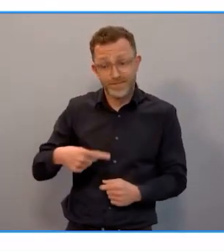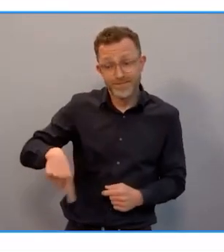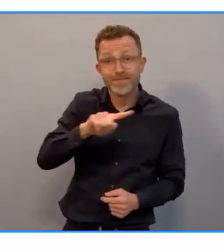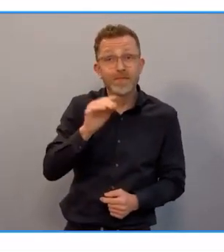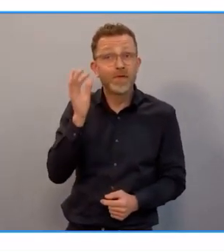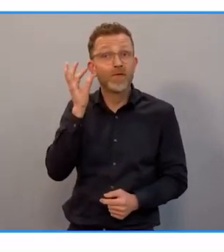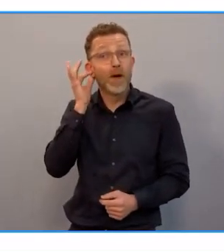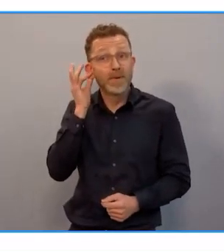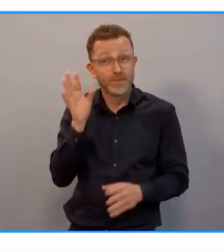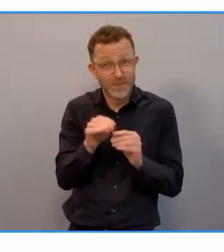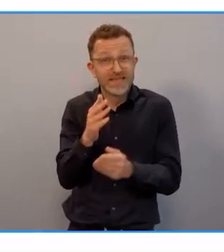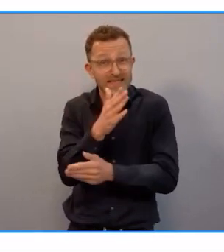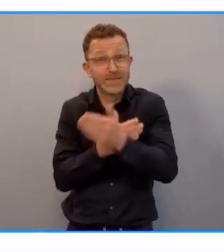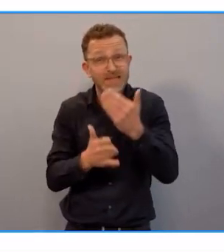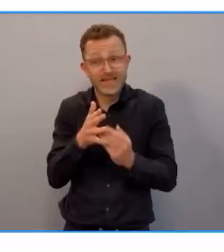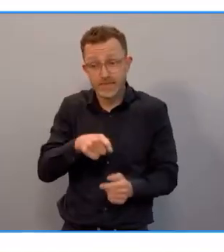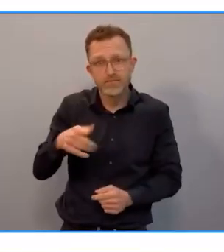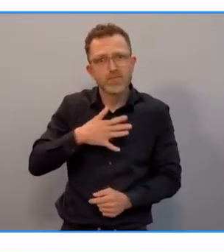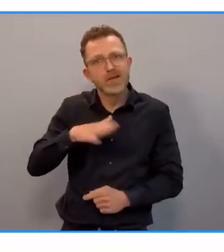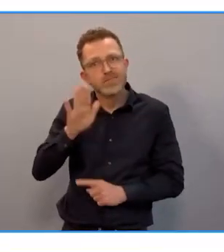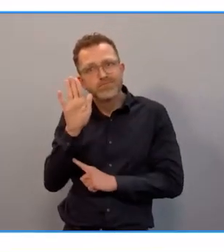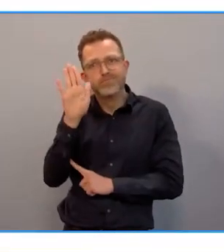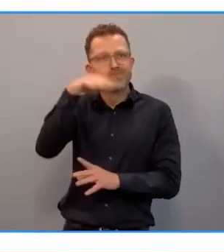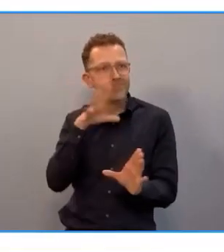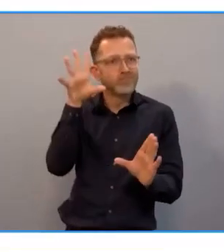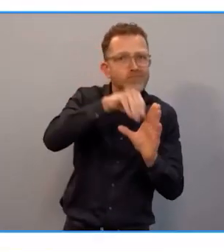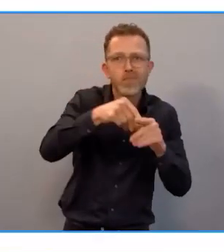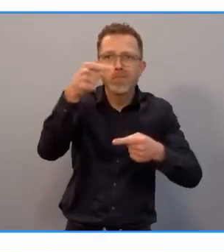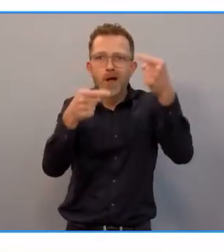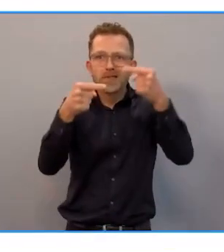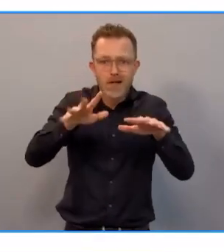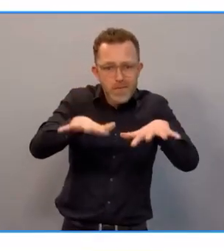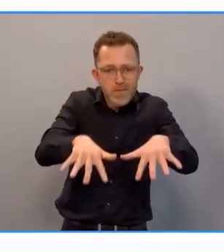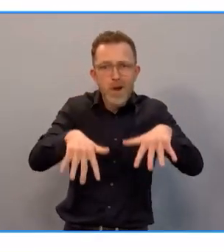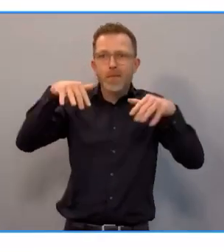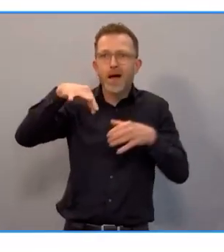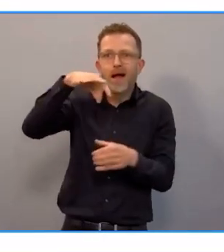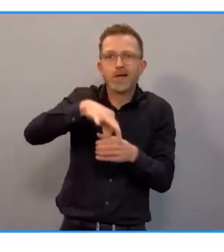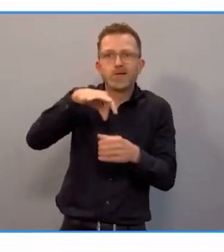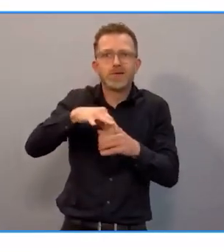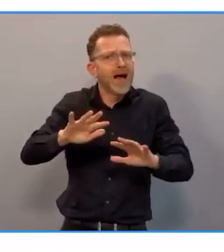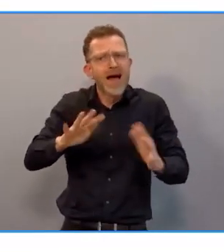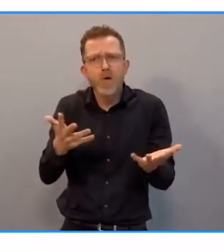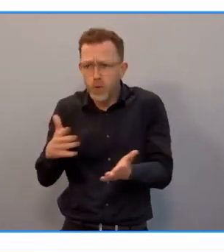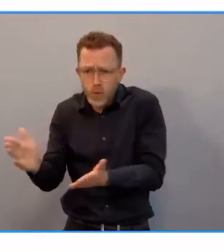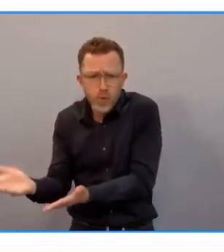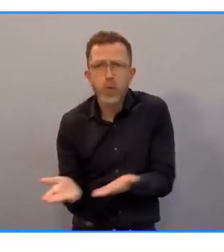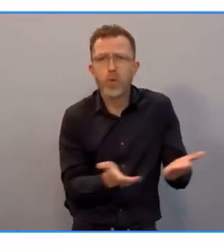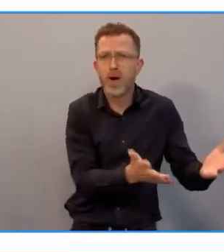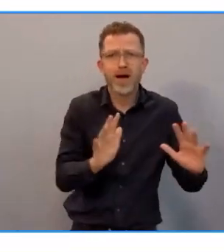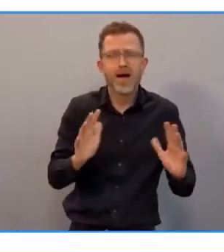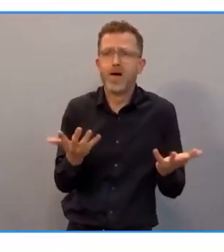Well let me attempt to answer one!